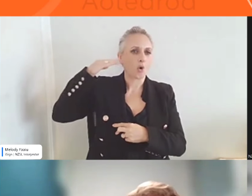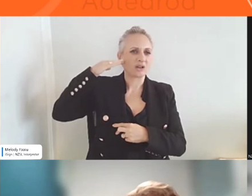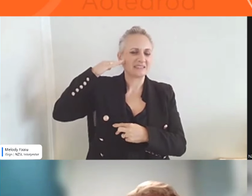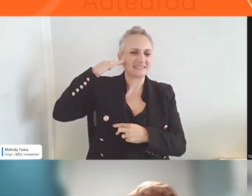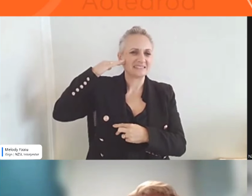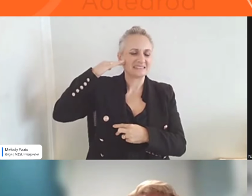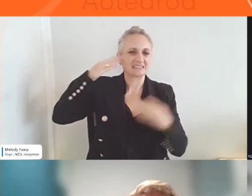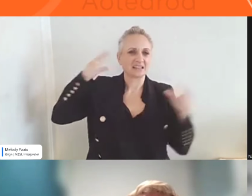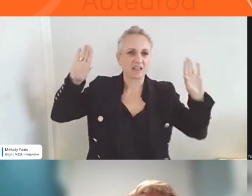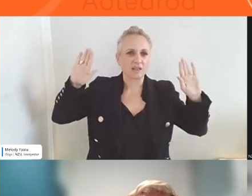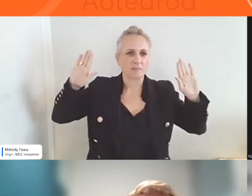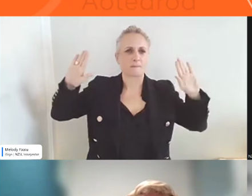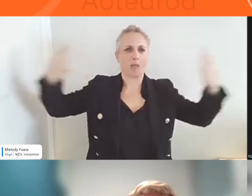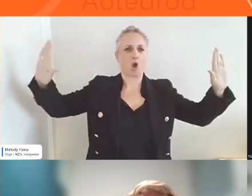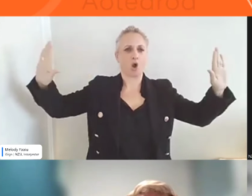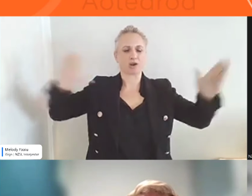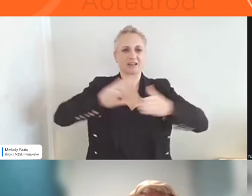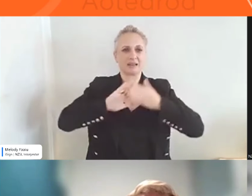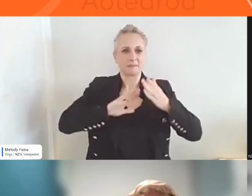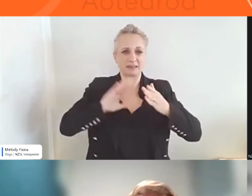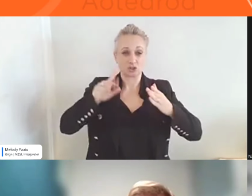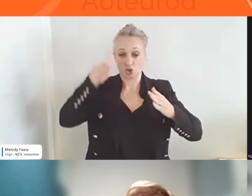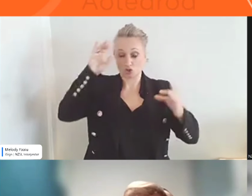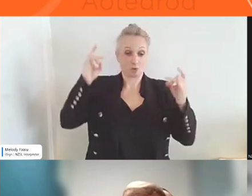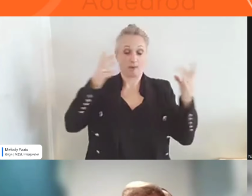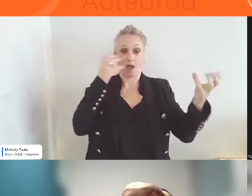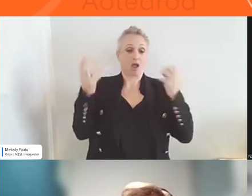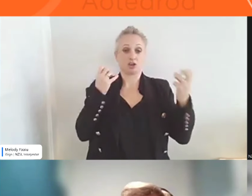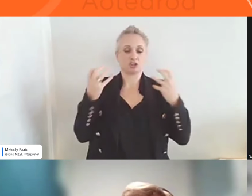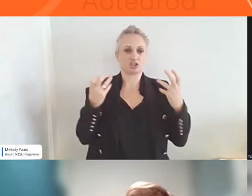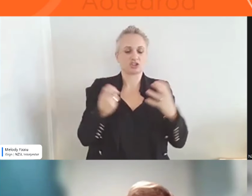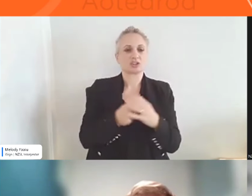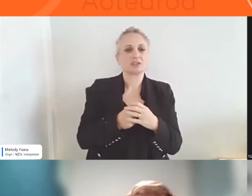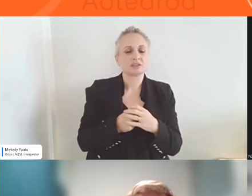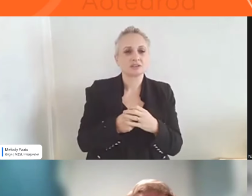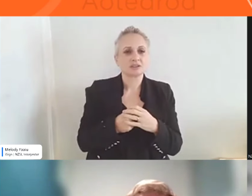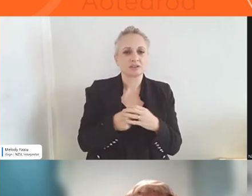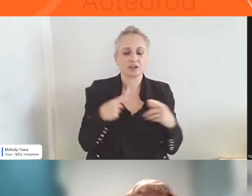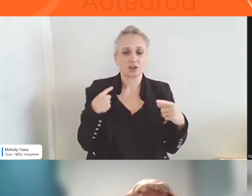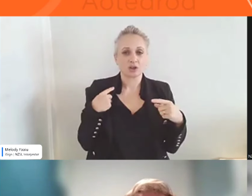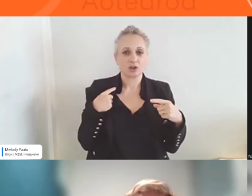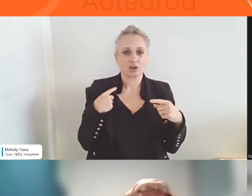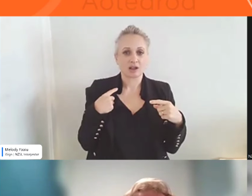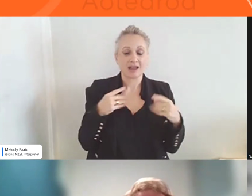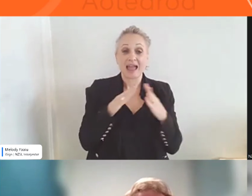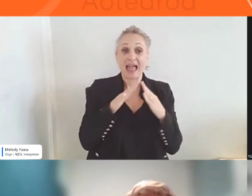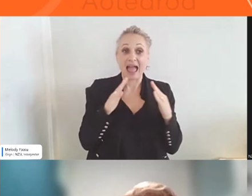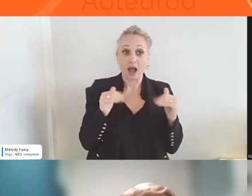people. And acoustically insular houses are good for so many other